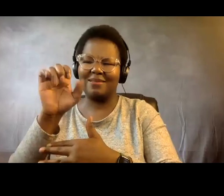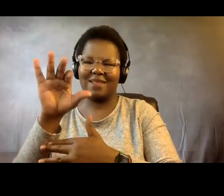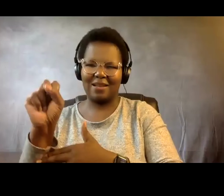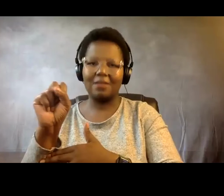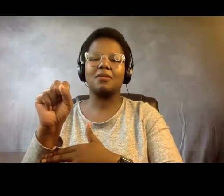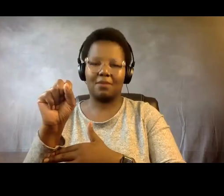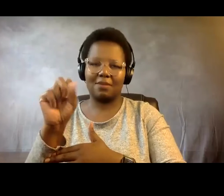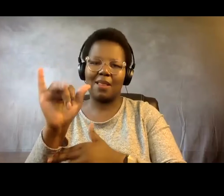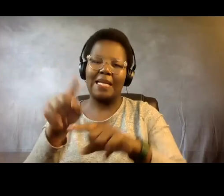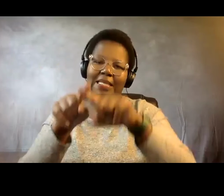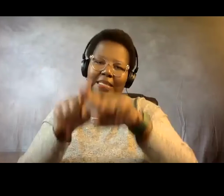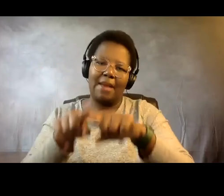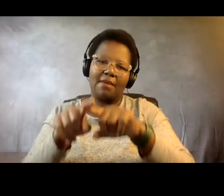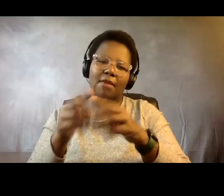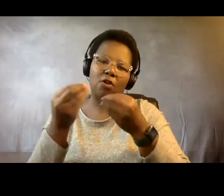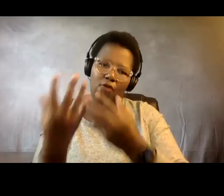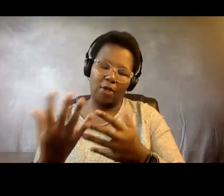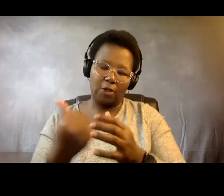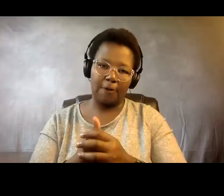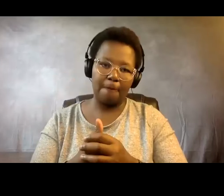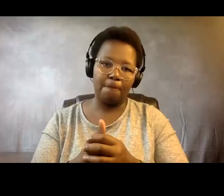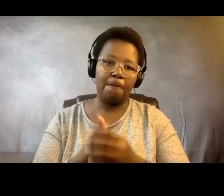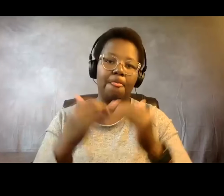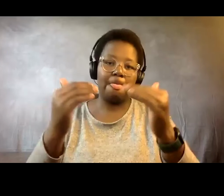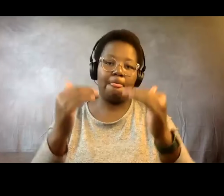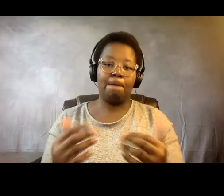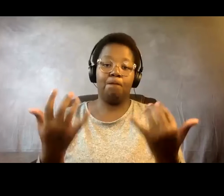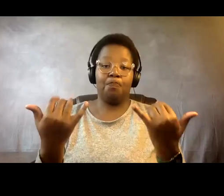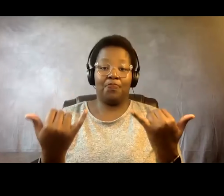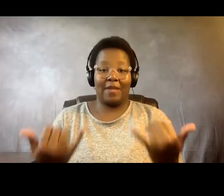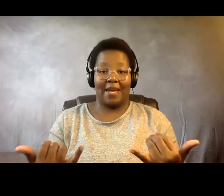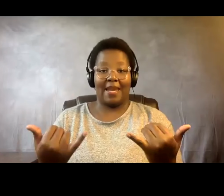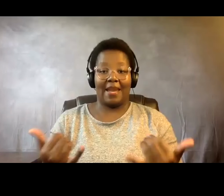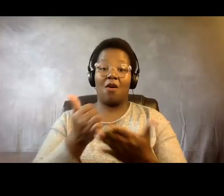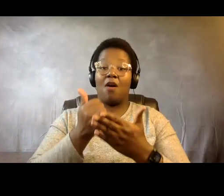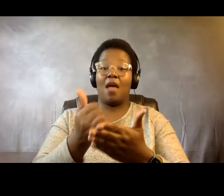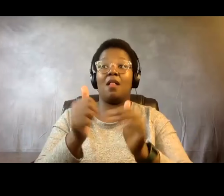And with the help of developers and accessibility expert, there's a lot of things you can actually